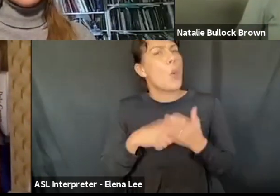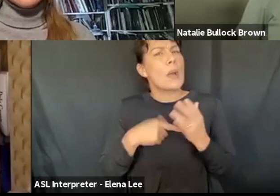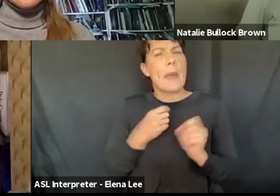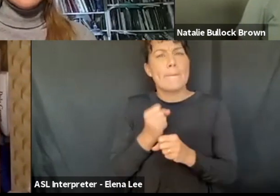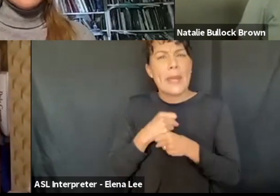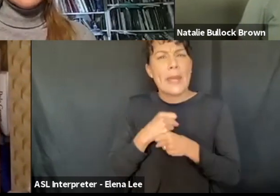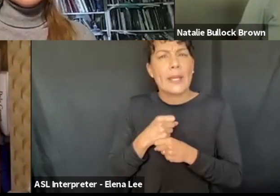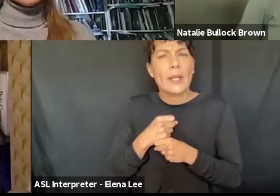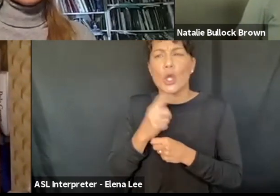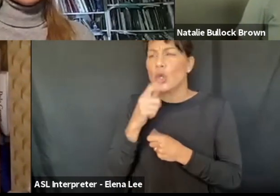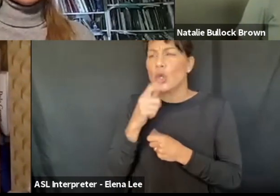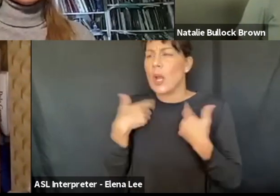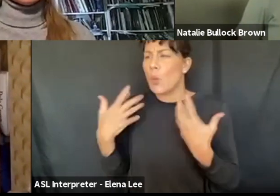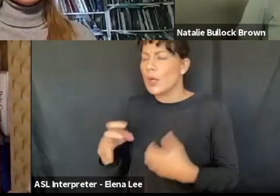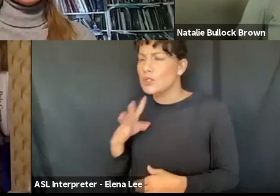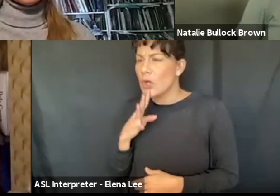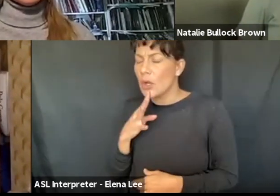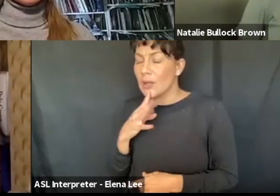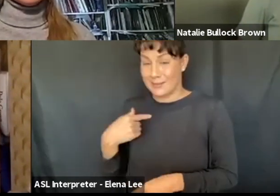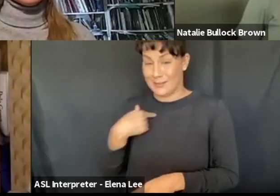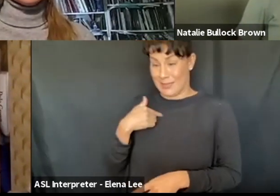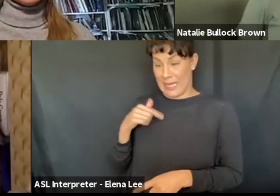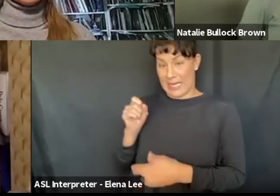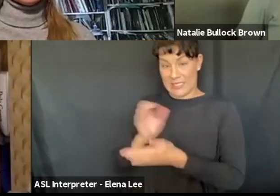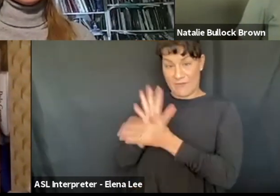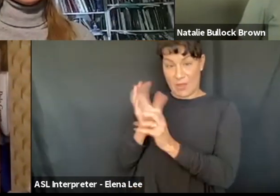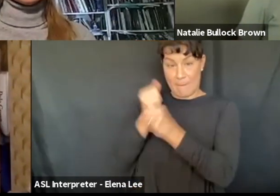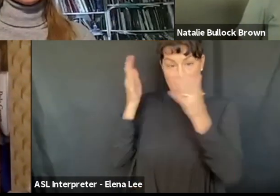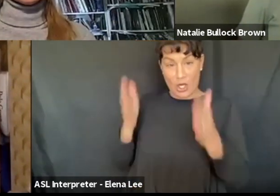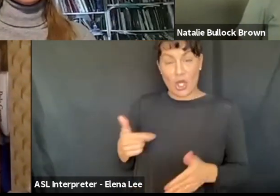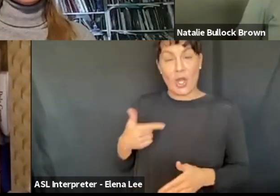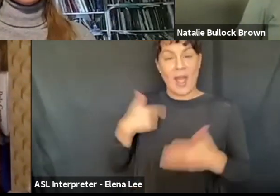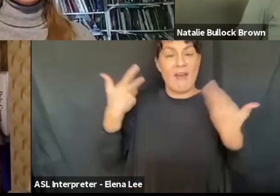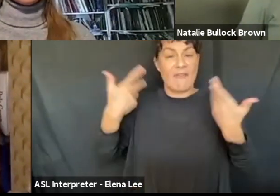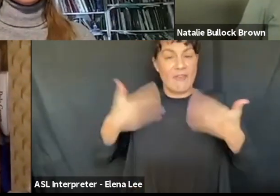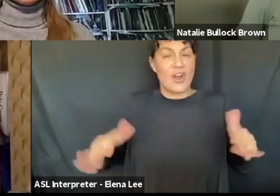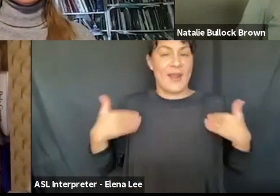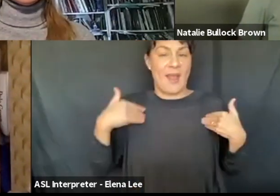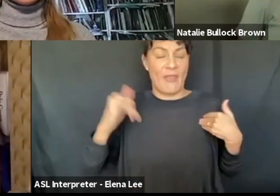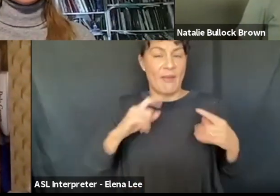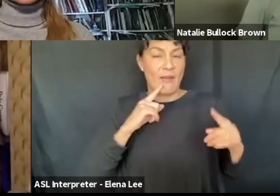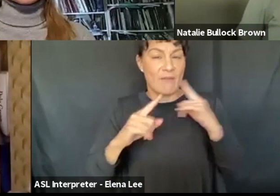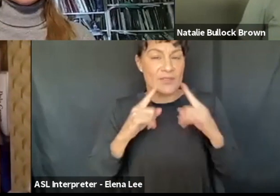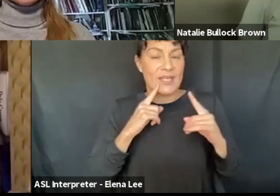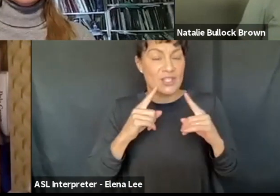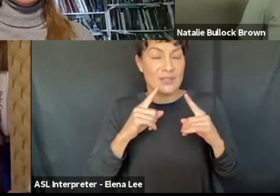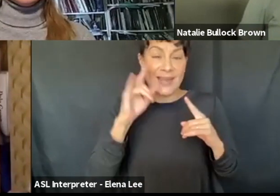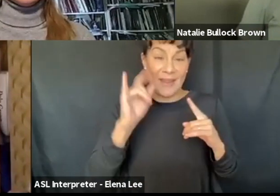I know as a filmmaker, that the way I have had that conversation has evolved and changed over the years.